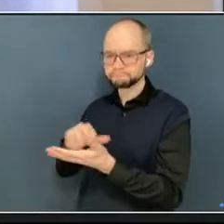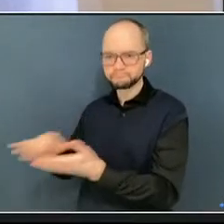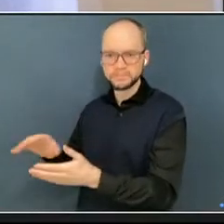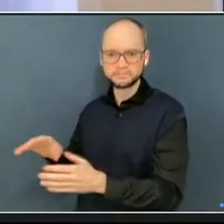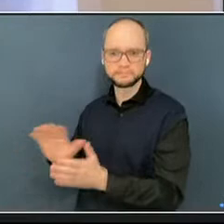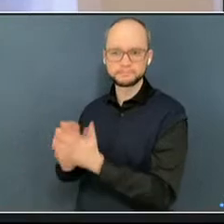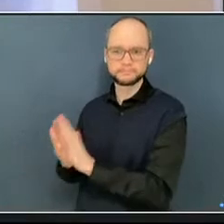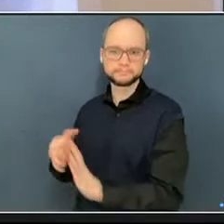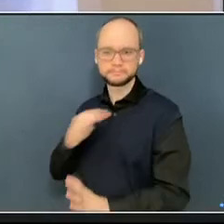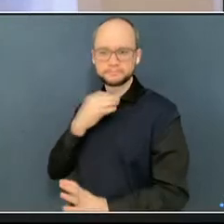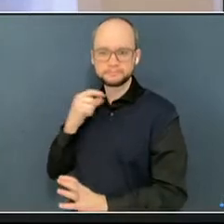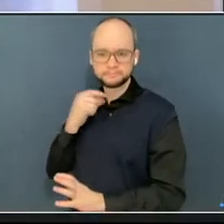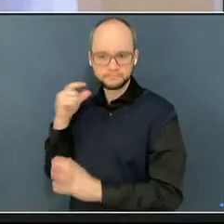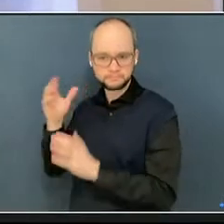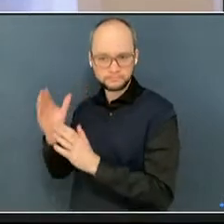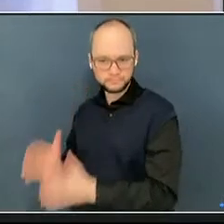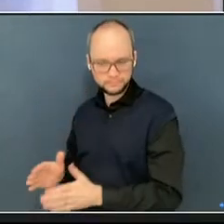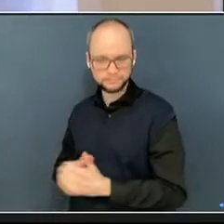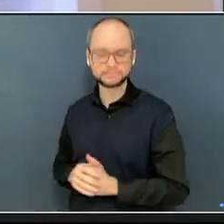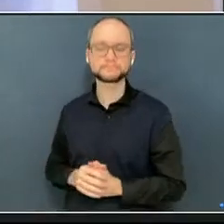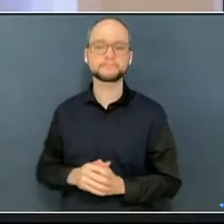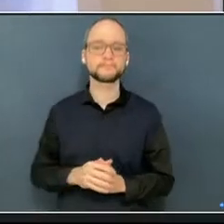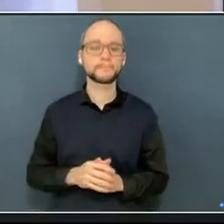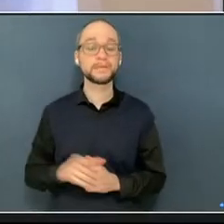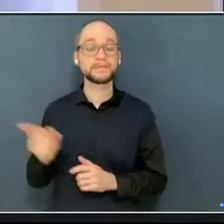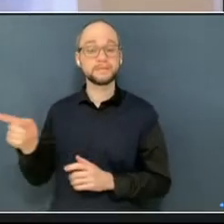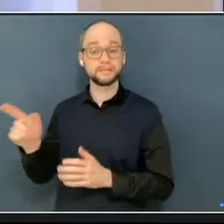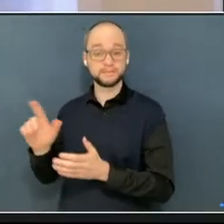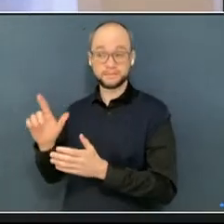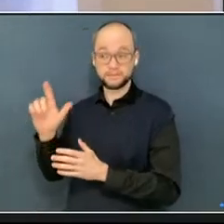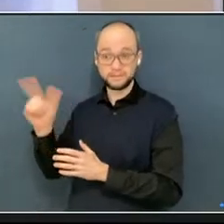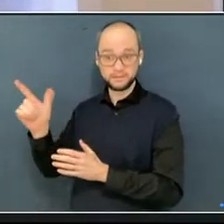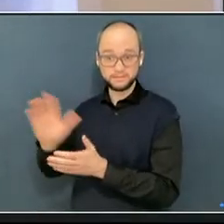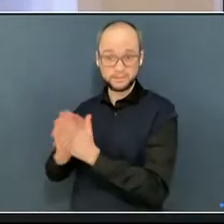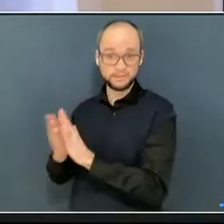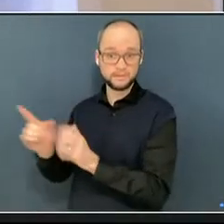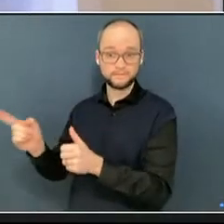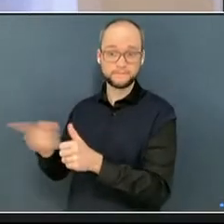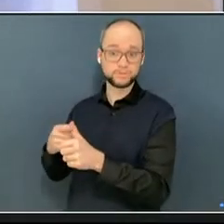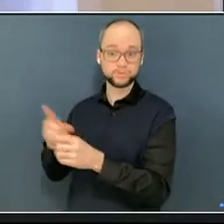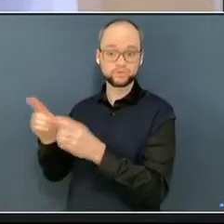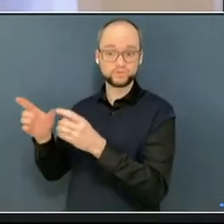he would later organize and become the first director of the Children's Aid Society.